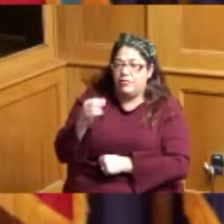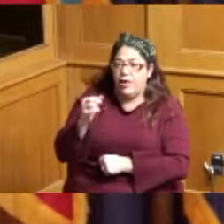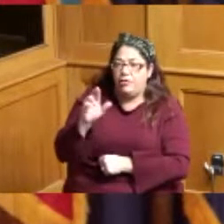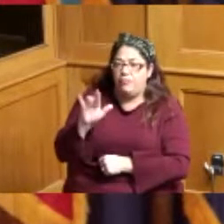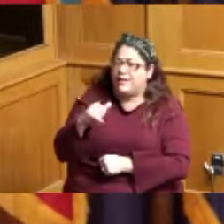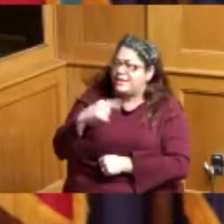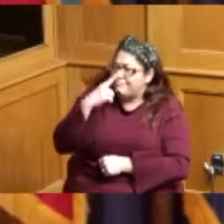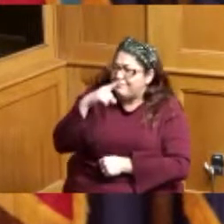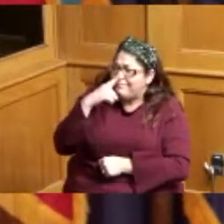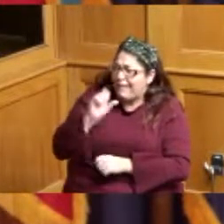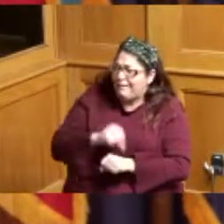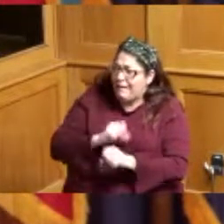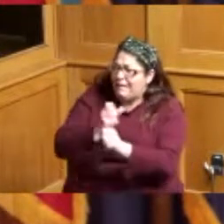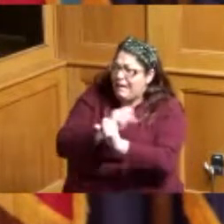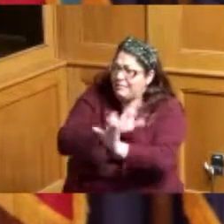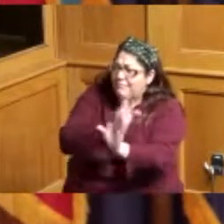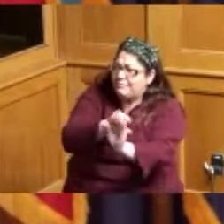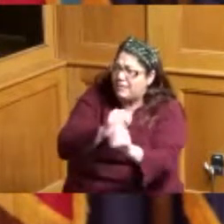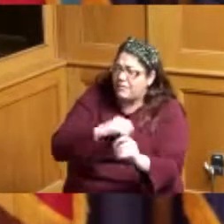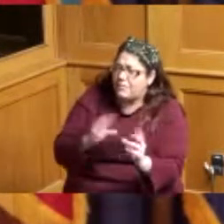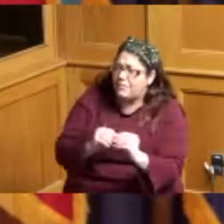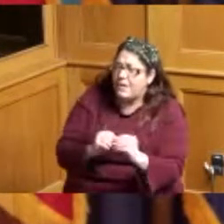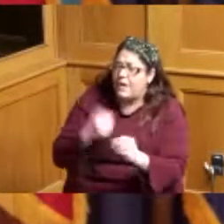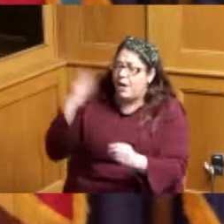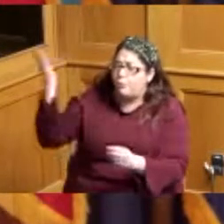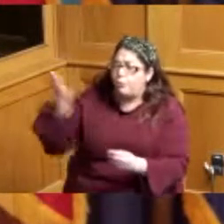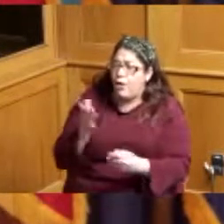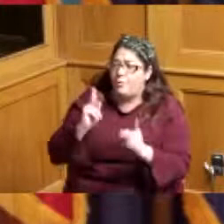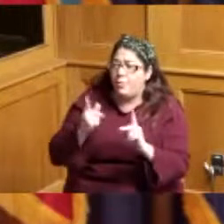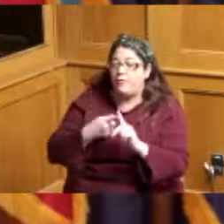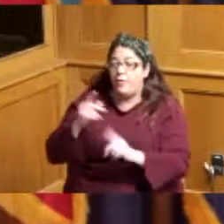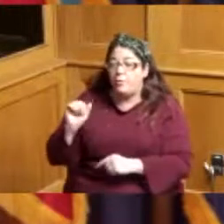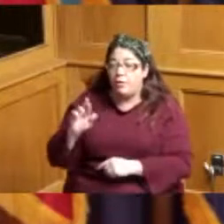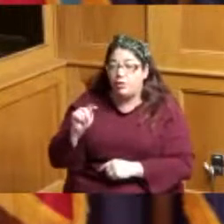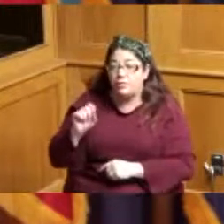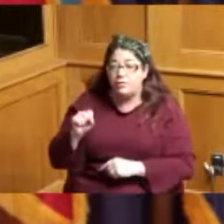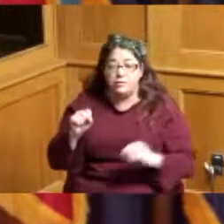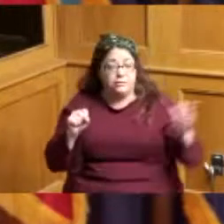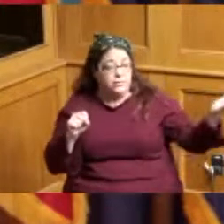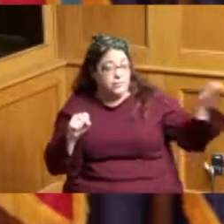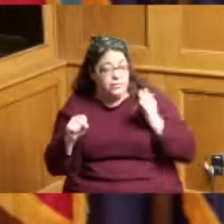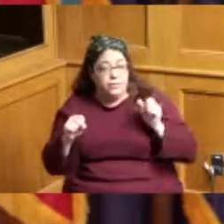in there for a meeting and I brought people from the arts people from the sports people